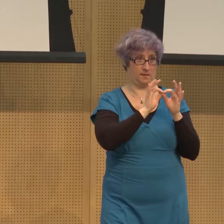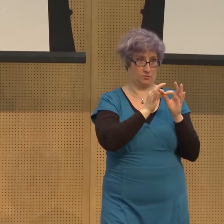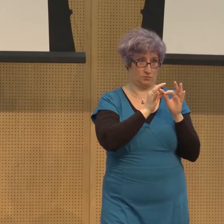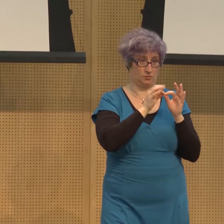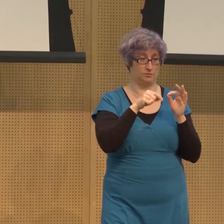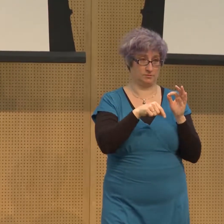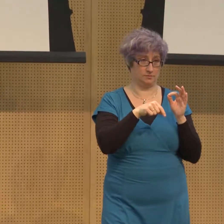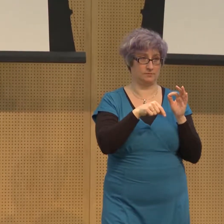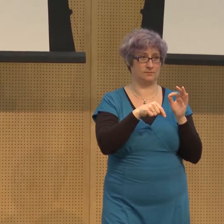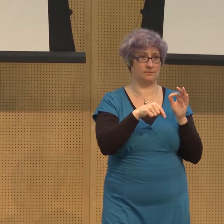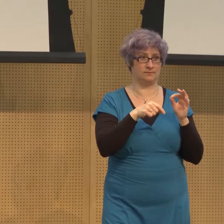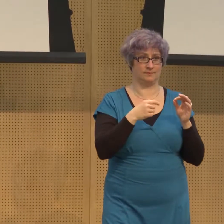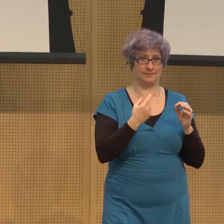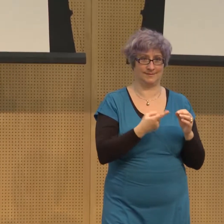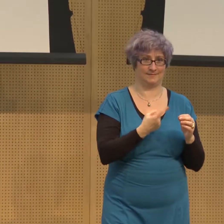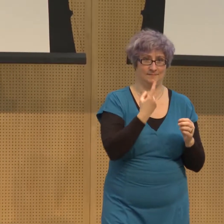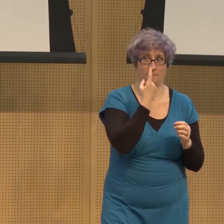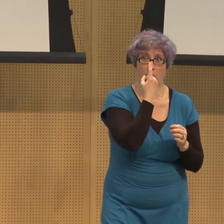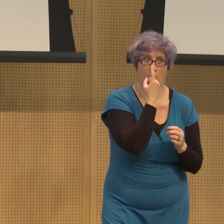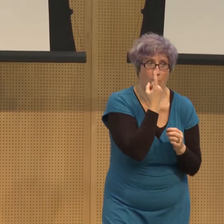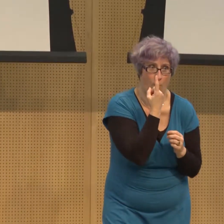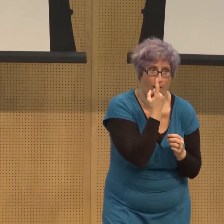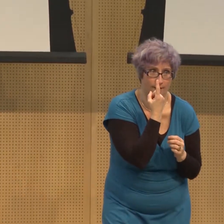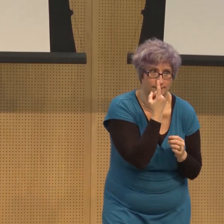One particular city has a good program for interpreting,